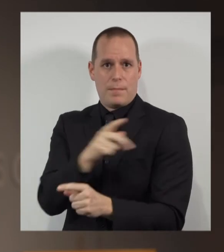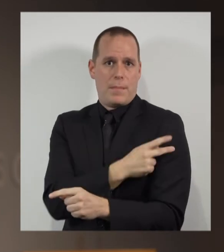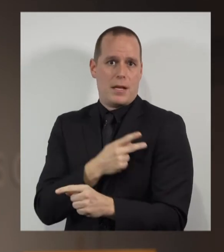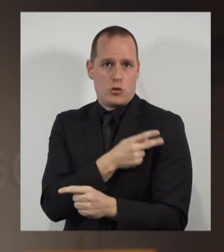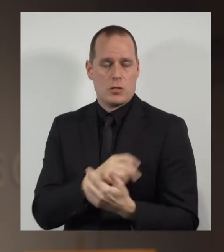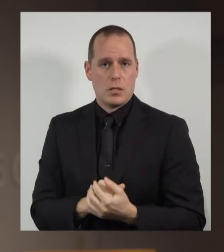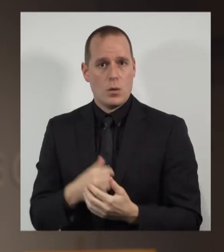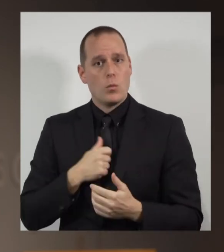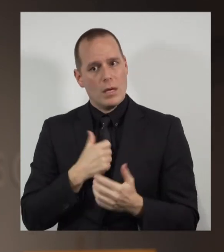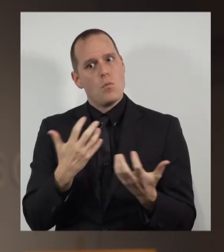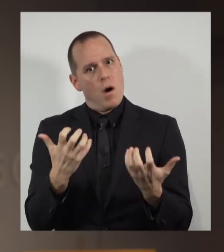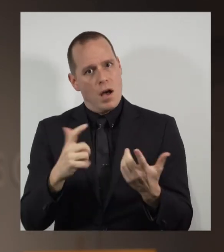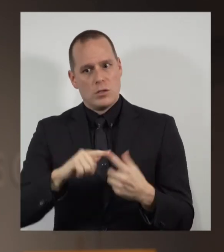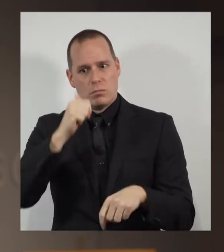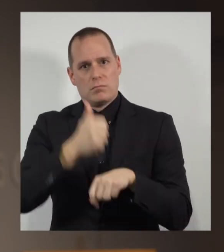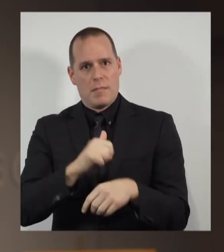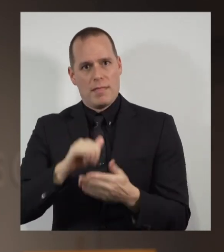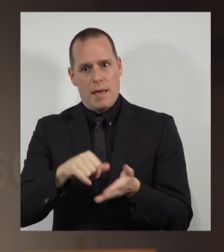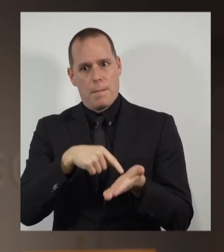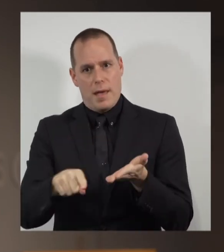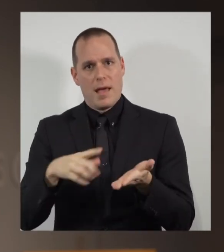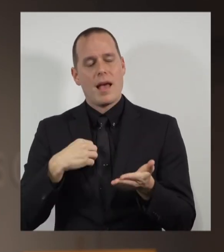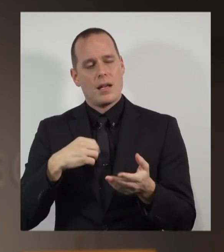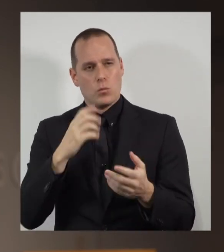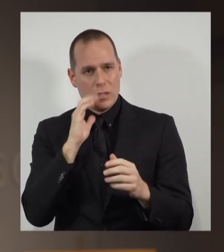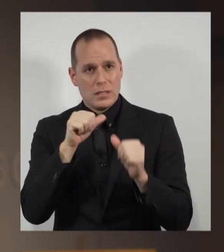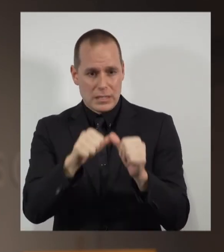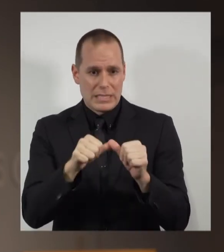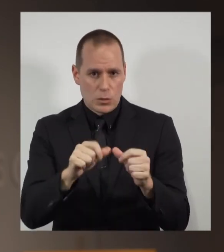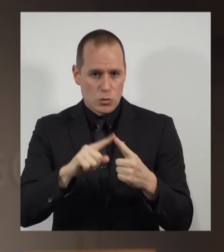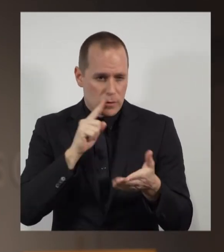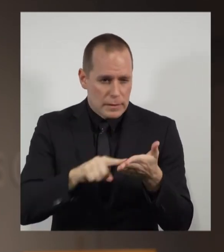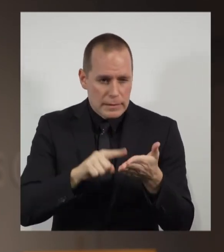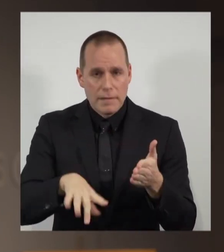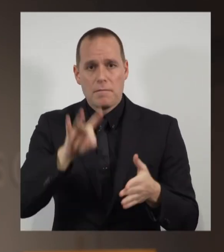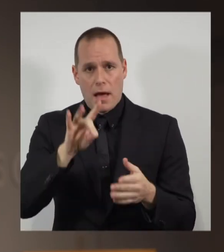We have been eager to implement this pay, and we’ll continue to find every opportunity